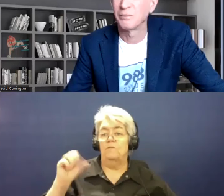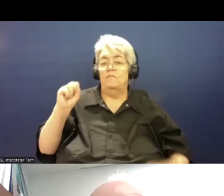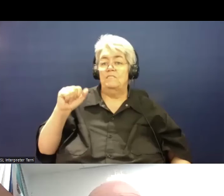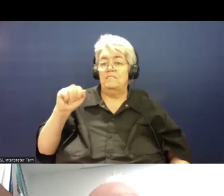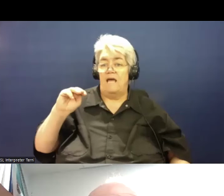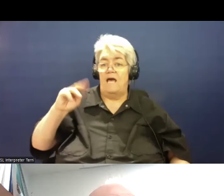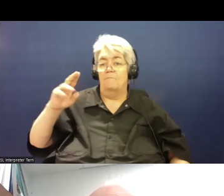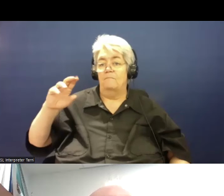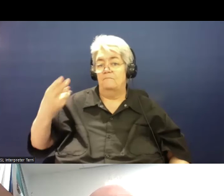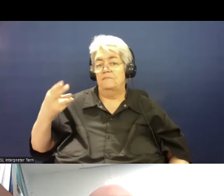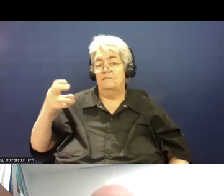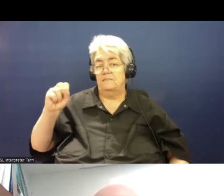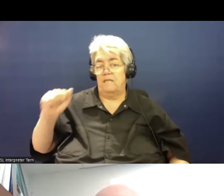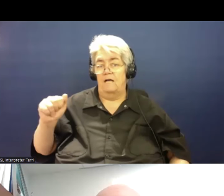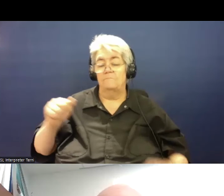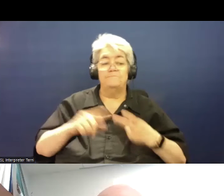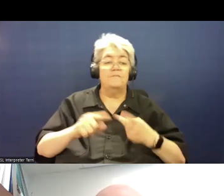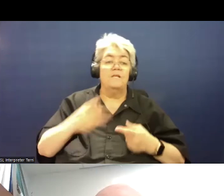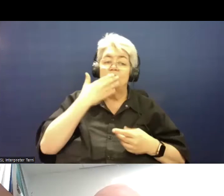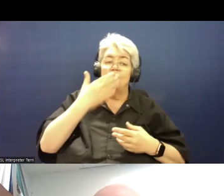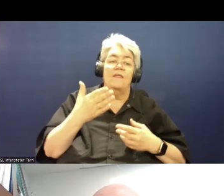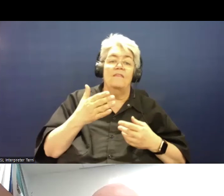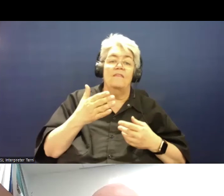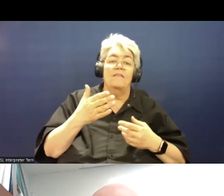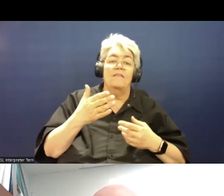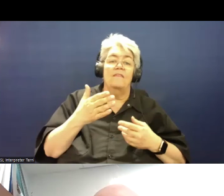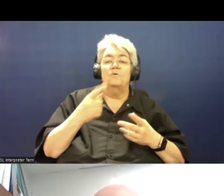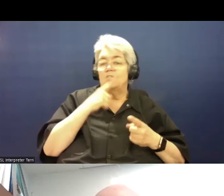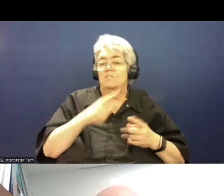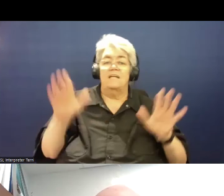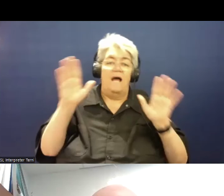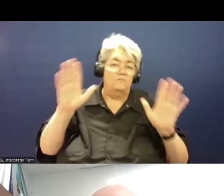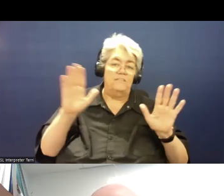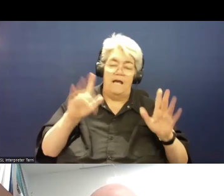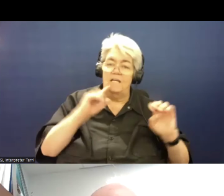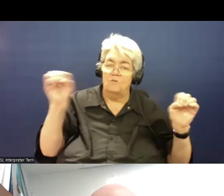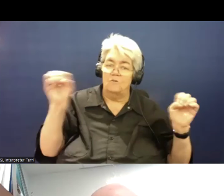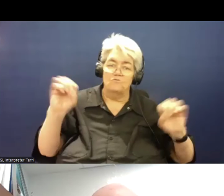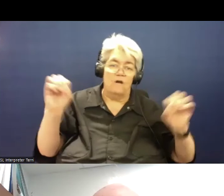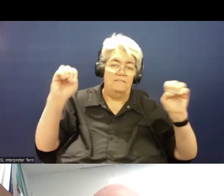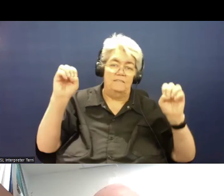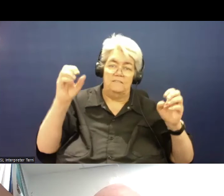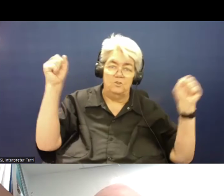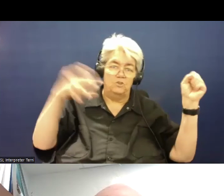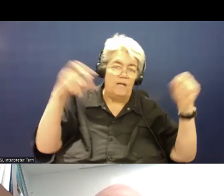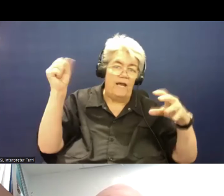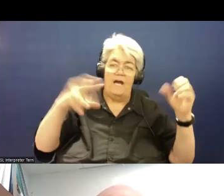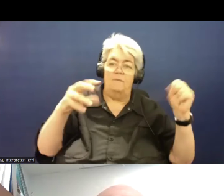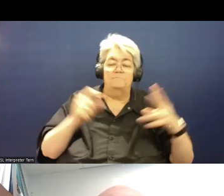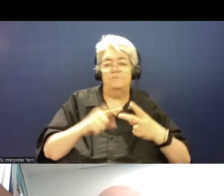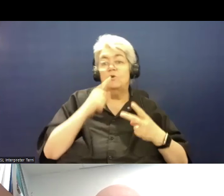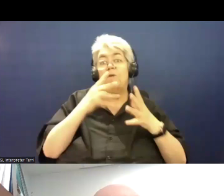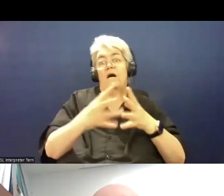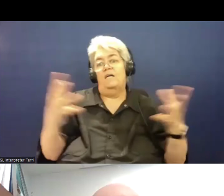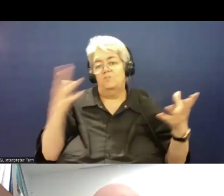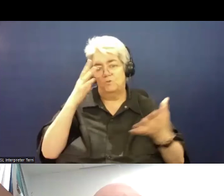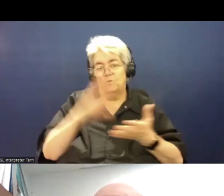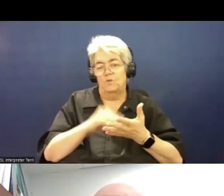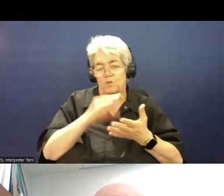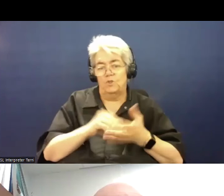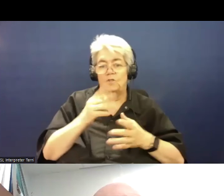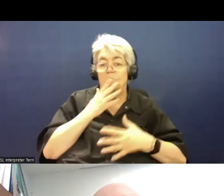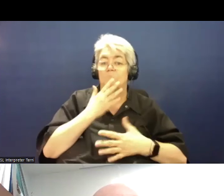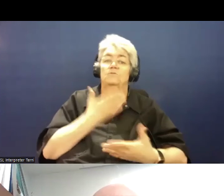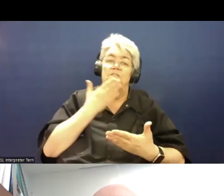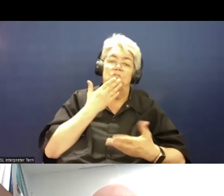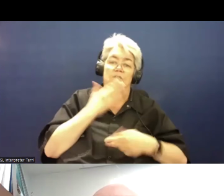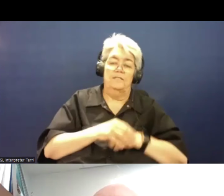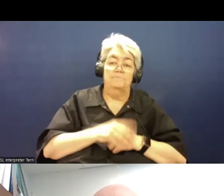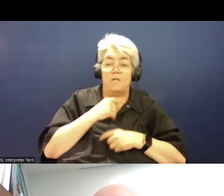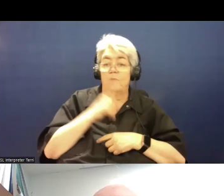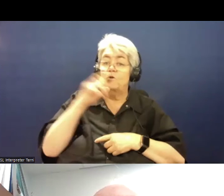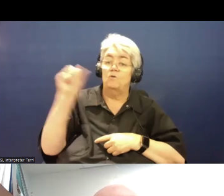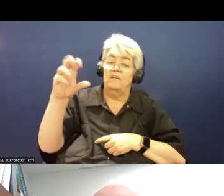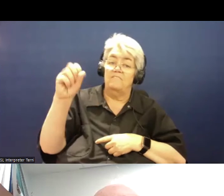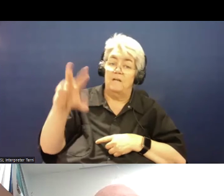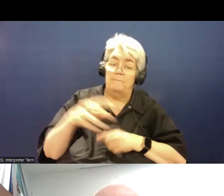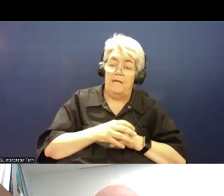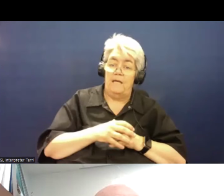SUCH A FANTASTIC CRISIS JAM. SO I AM GOING TO GIVE AN UPDATE WITH